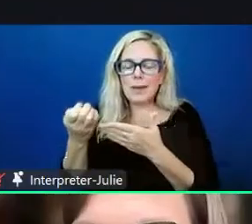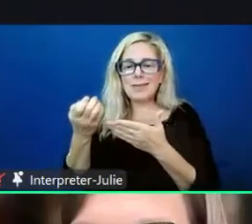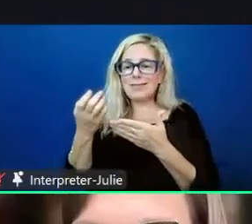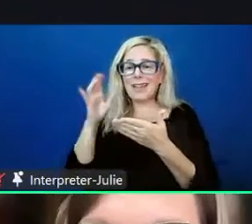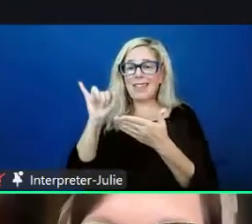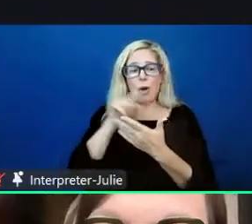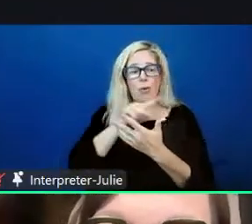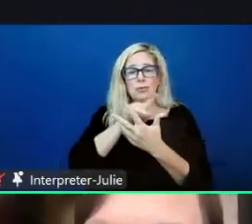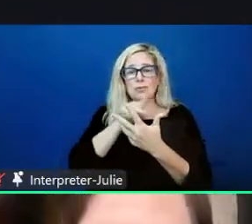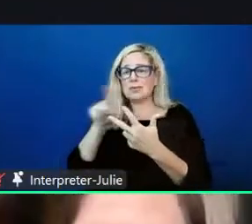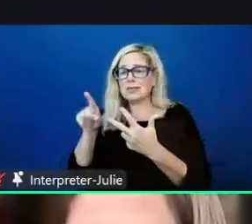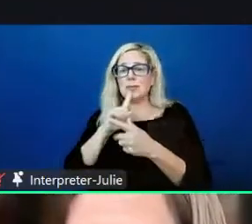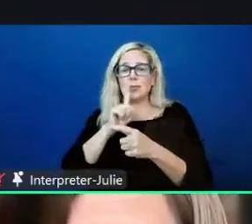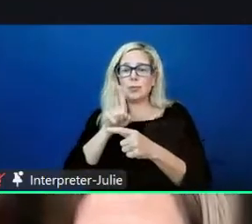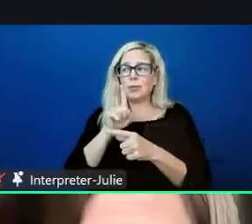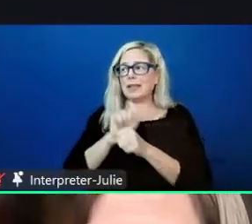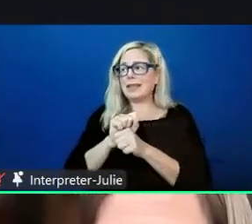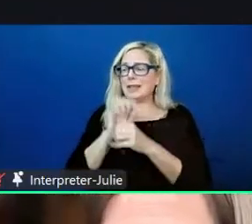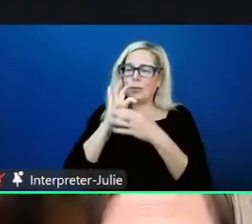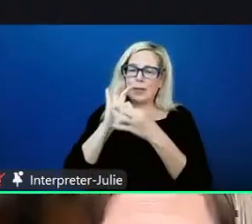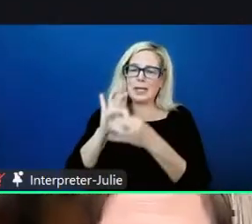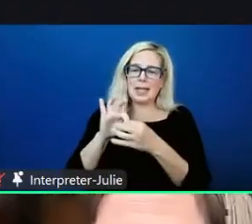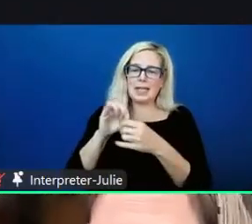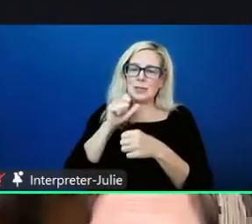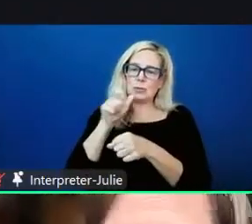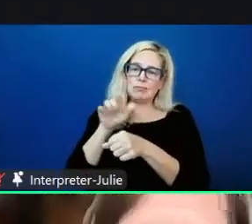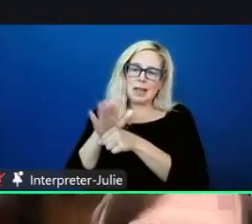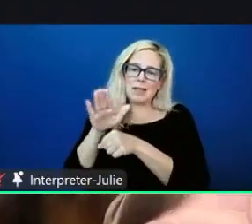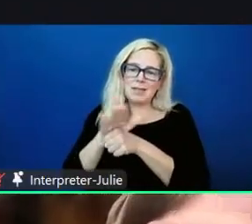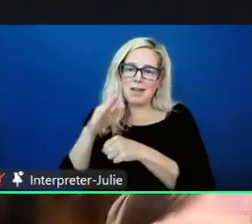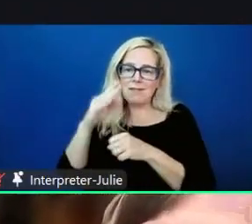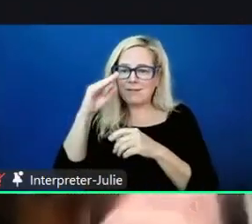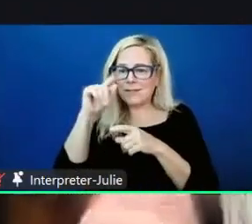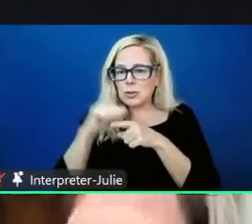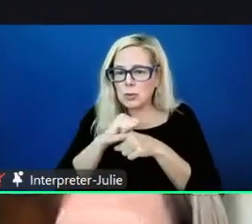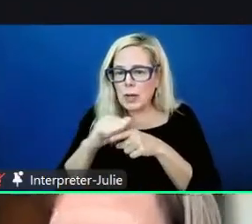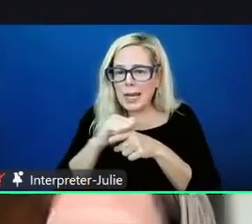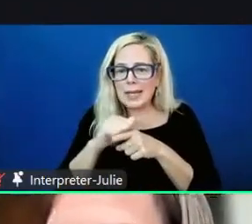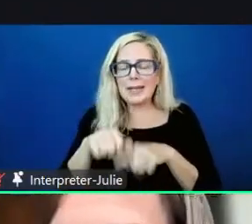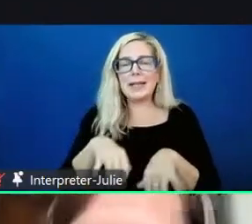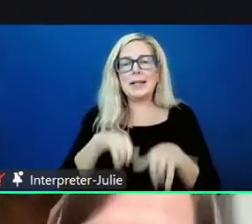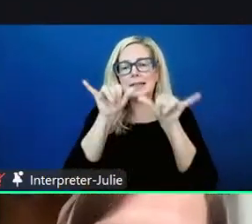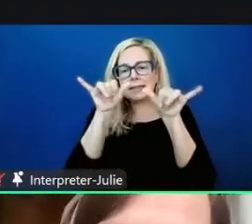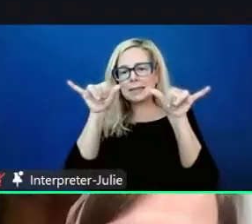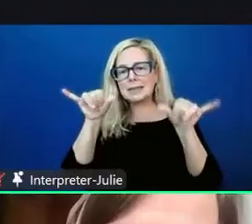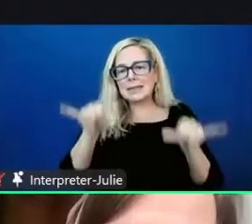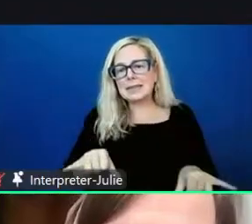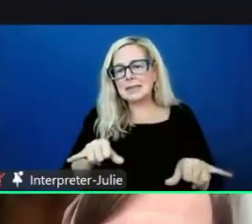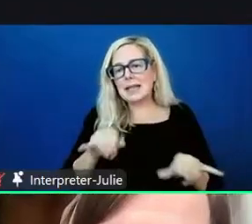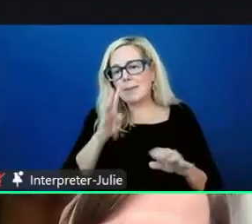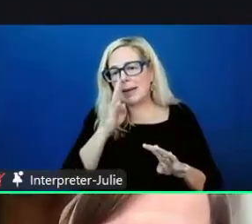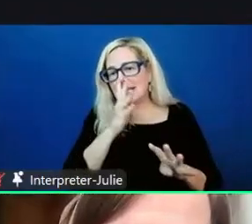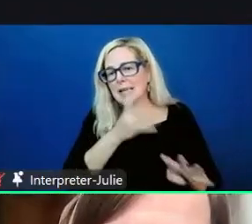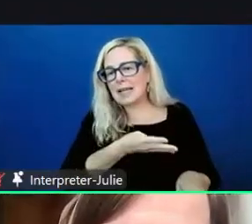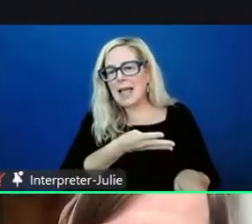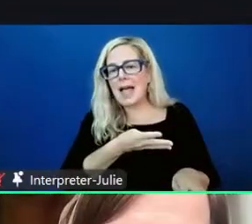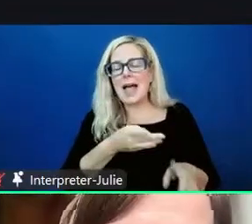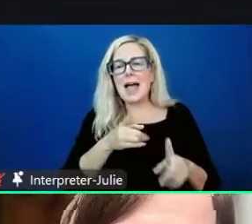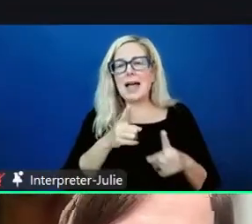discriminatory triage protocols and systemic neglect. And then of course physical barriers such as